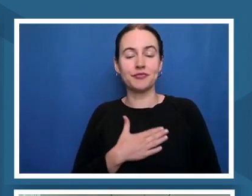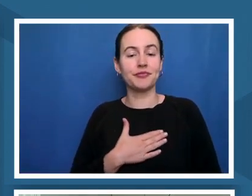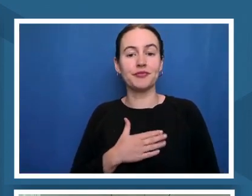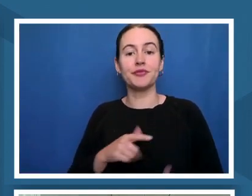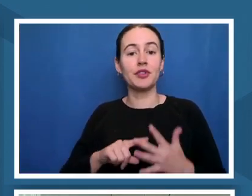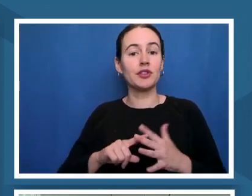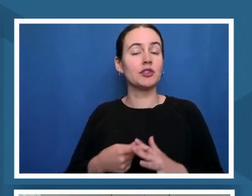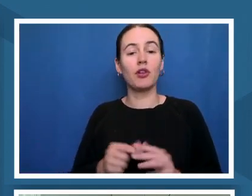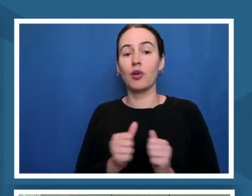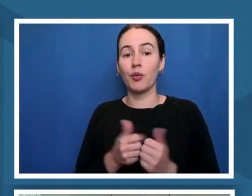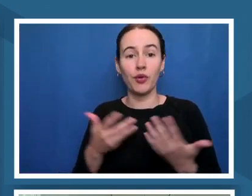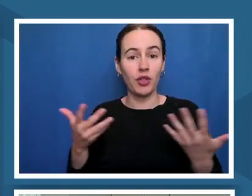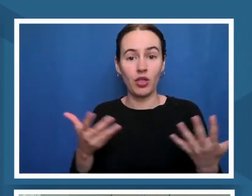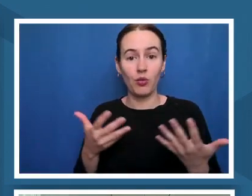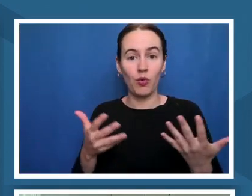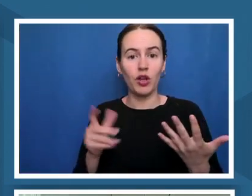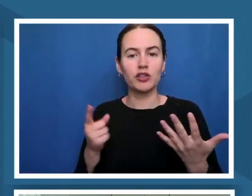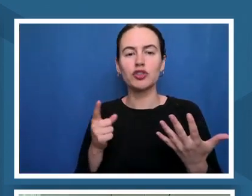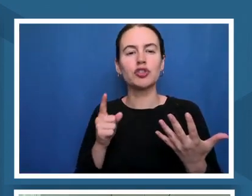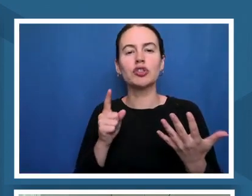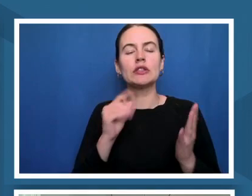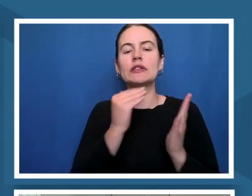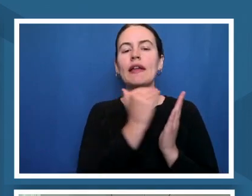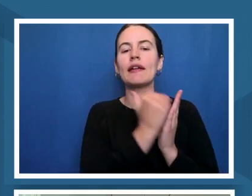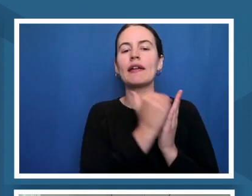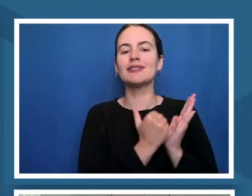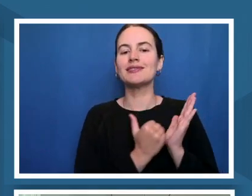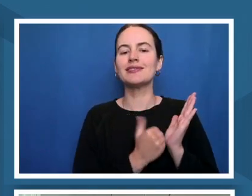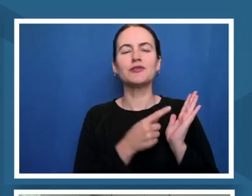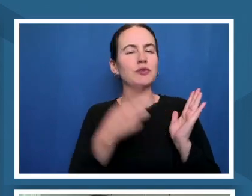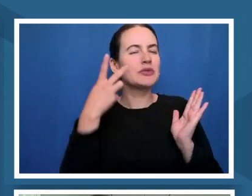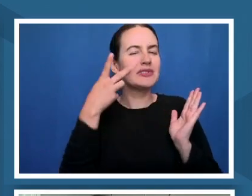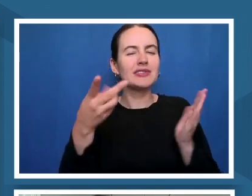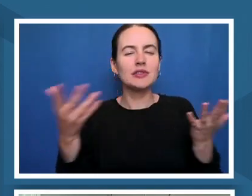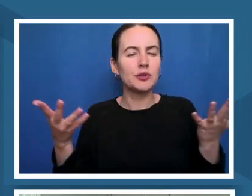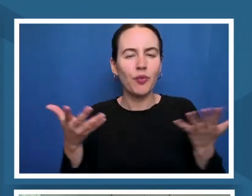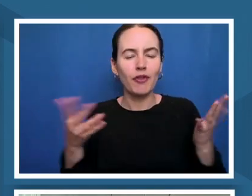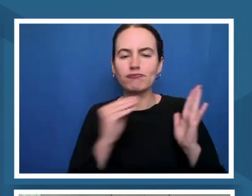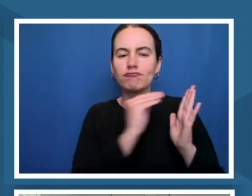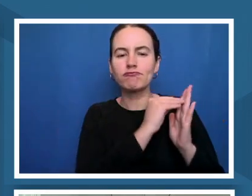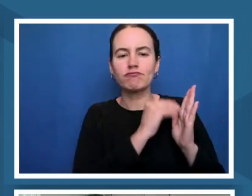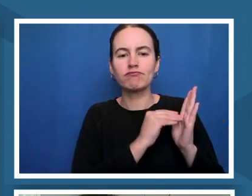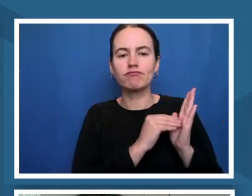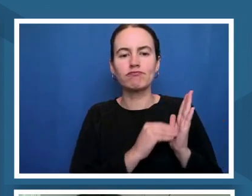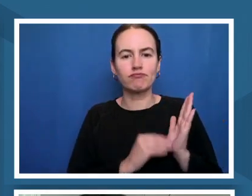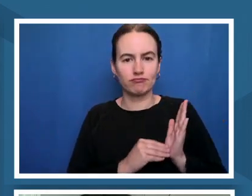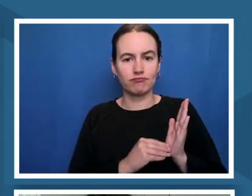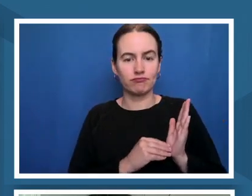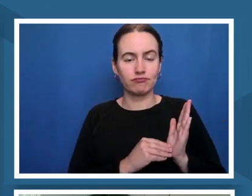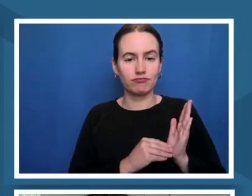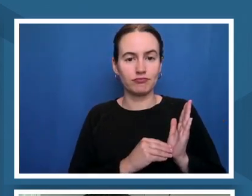inventory of things that you see